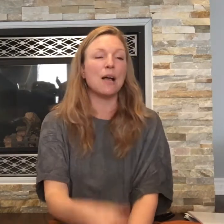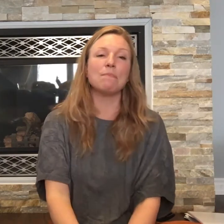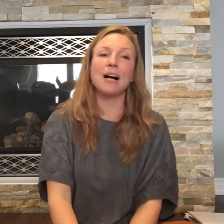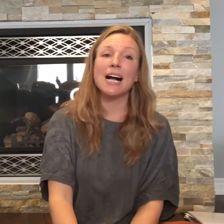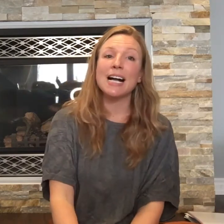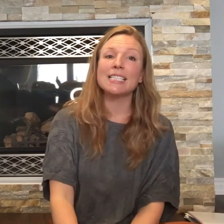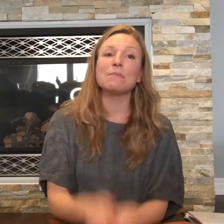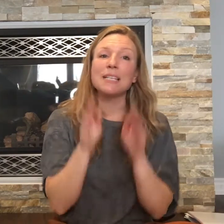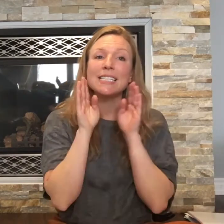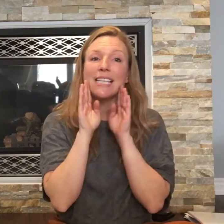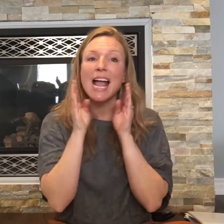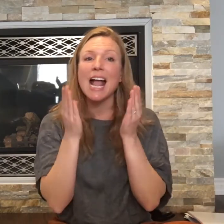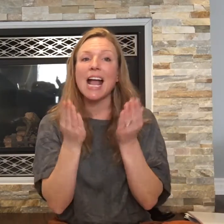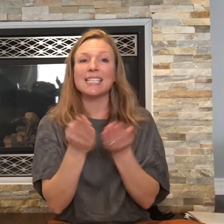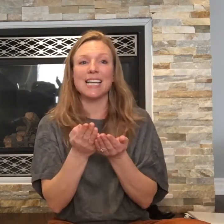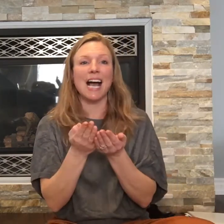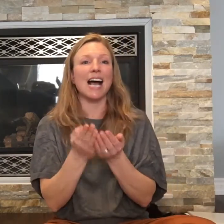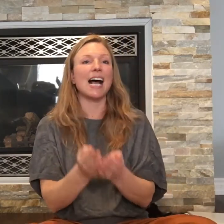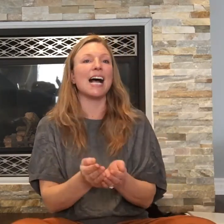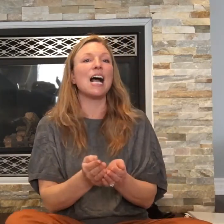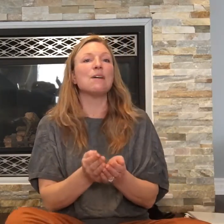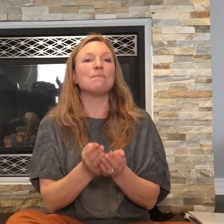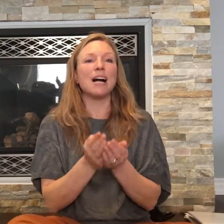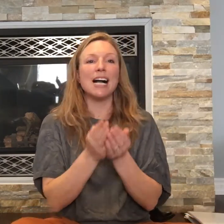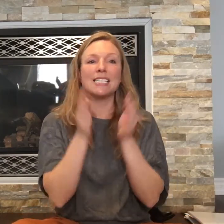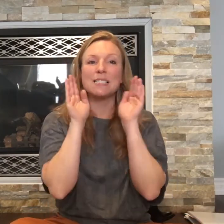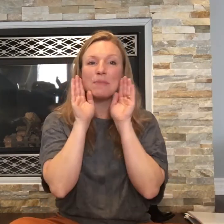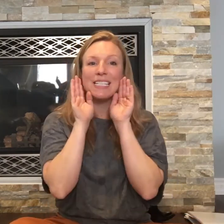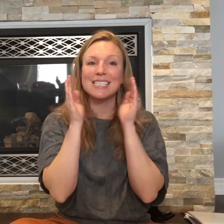and a beard that's WHITE. Must be SANTA, Must be